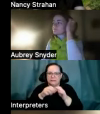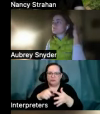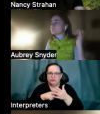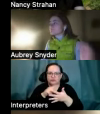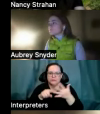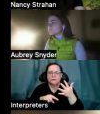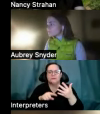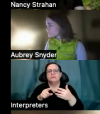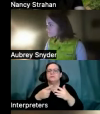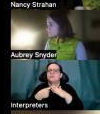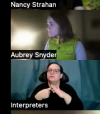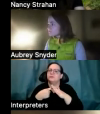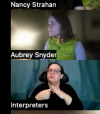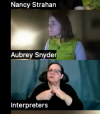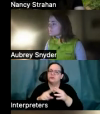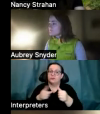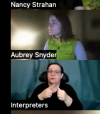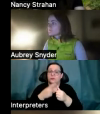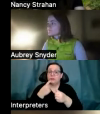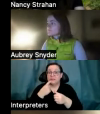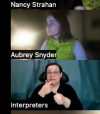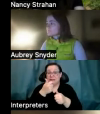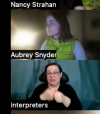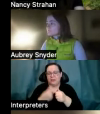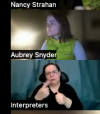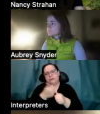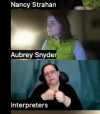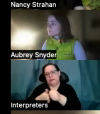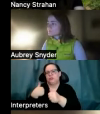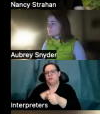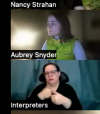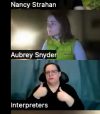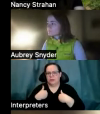by saying, everyone, each of us has a story to tell. And we all